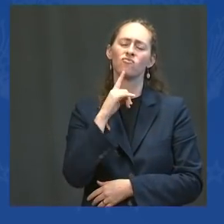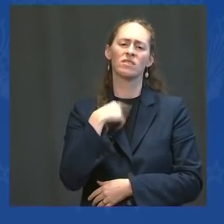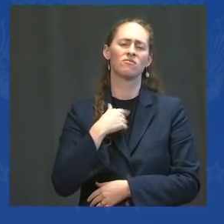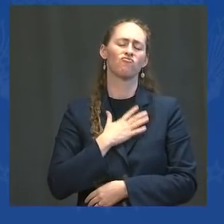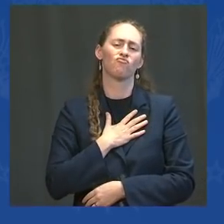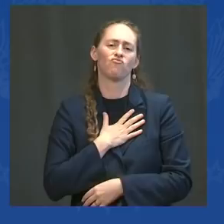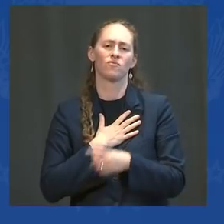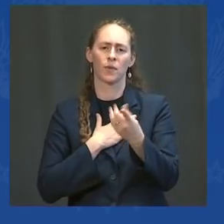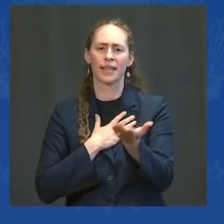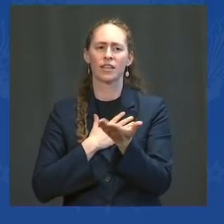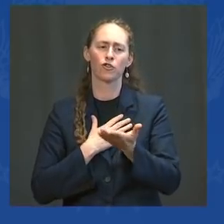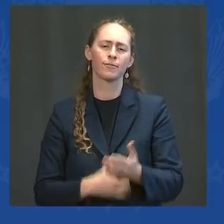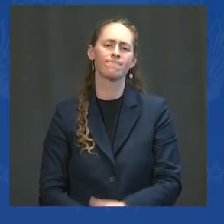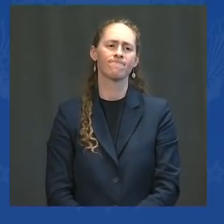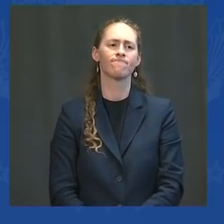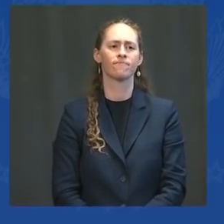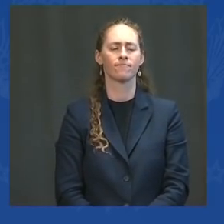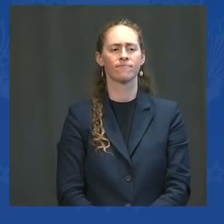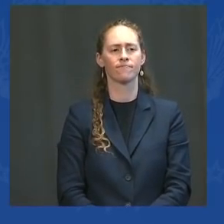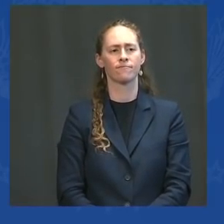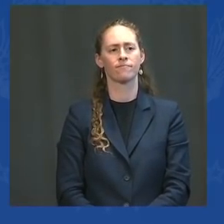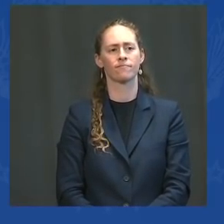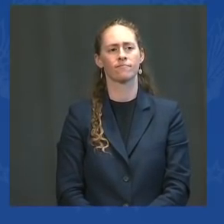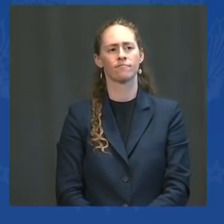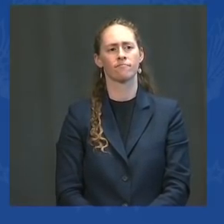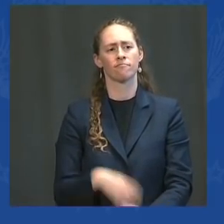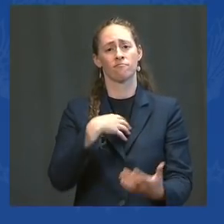but recognize your courage, the courage of your children.